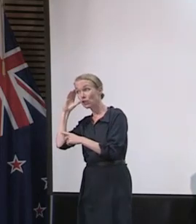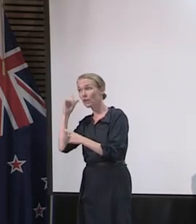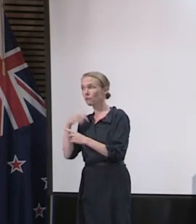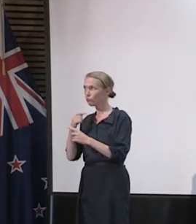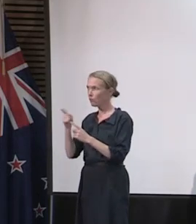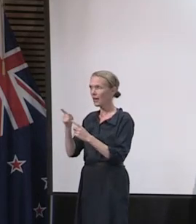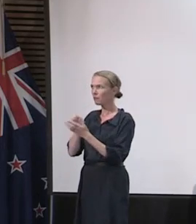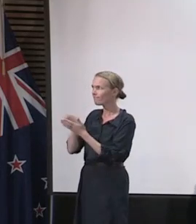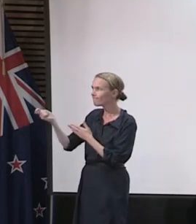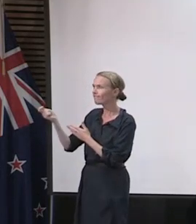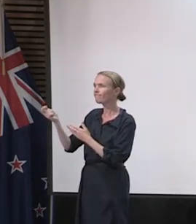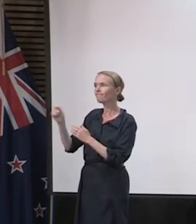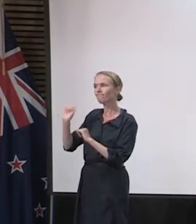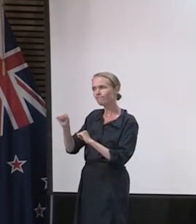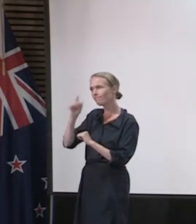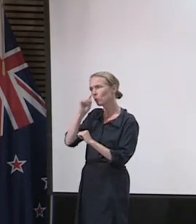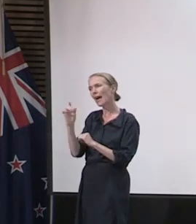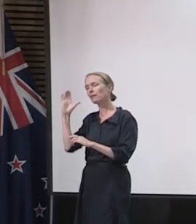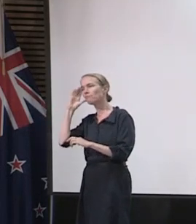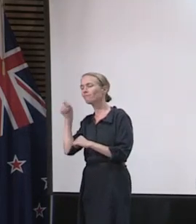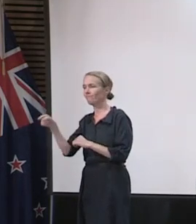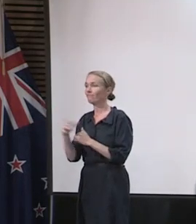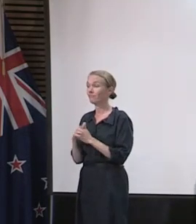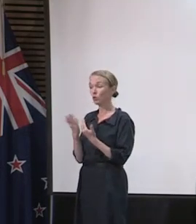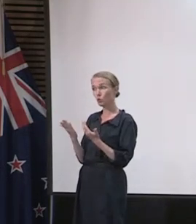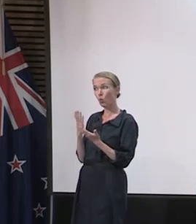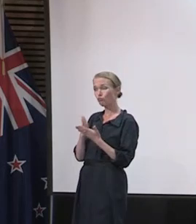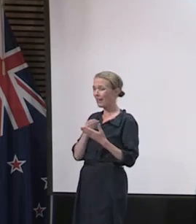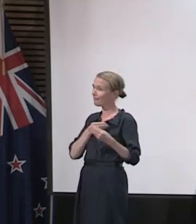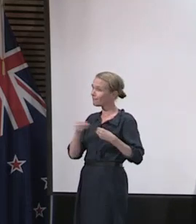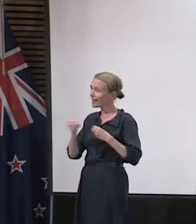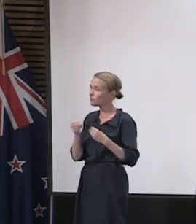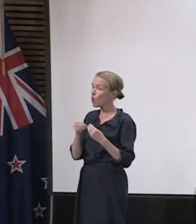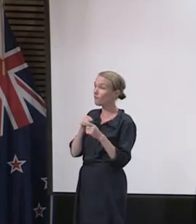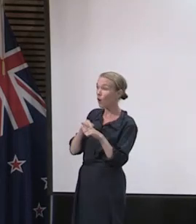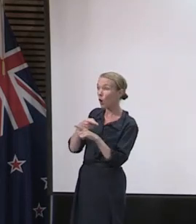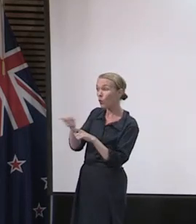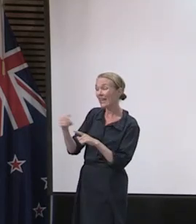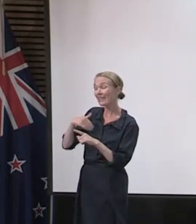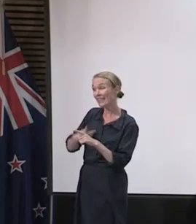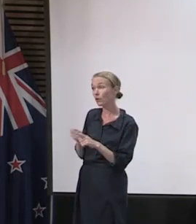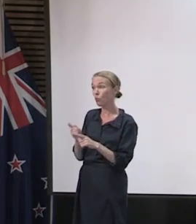way that sometimes other grants don't provide that level of accommodation